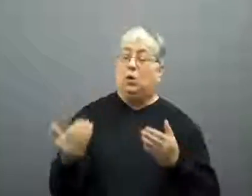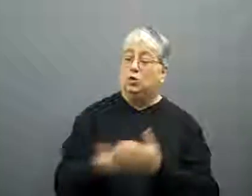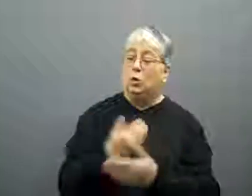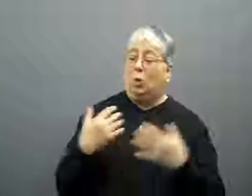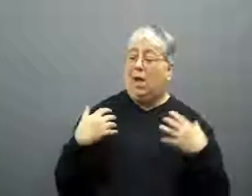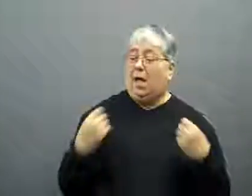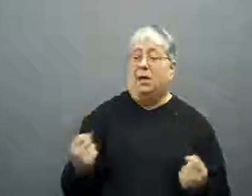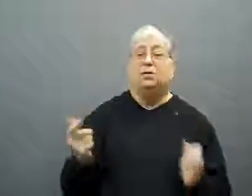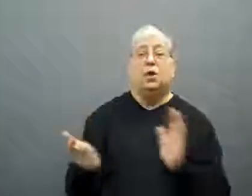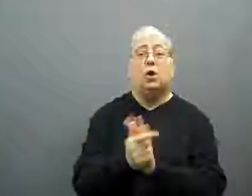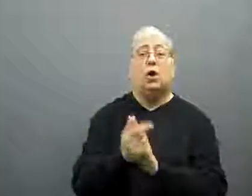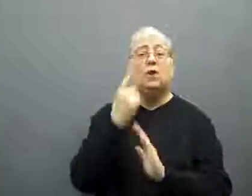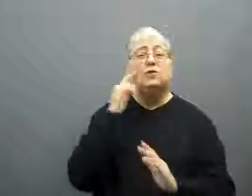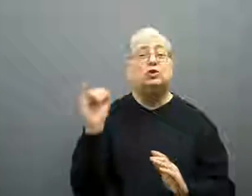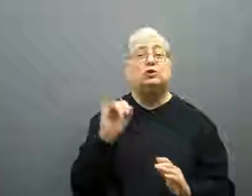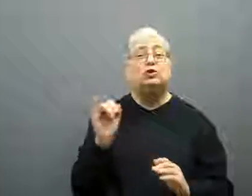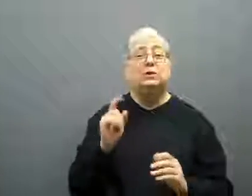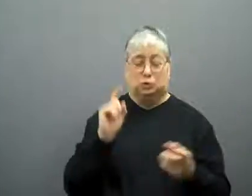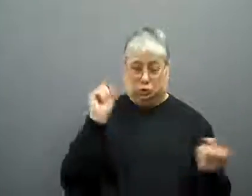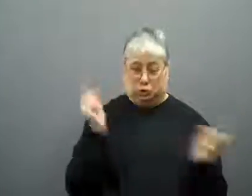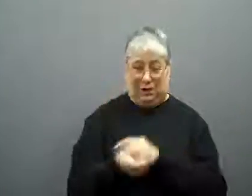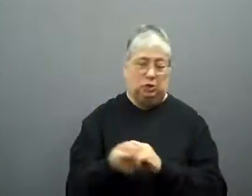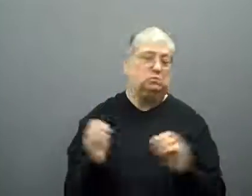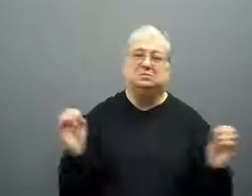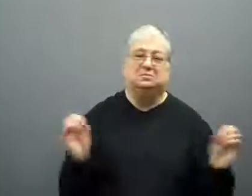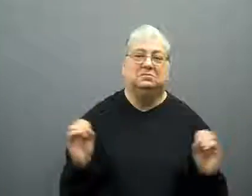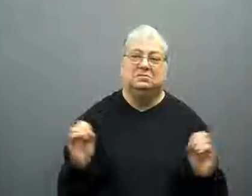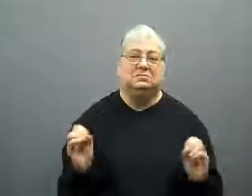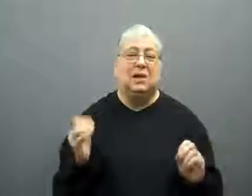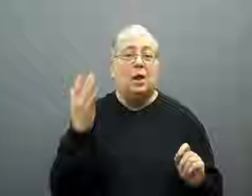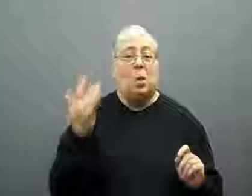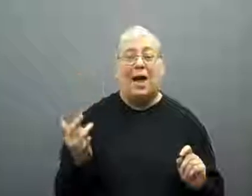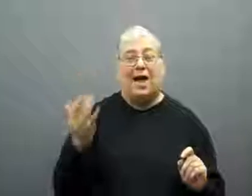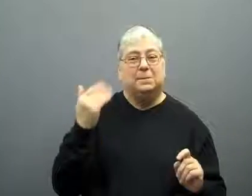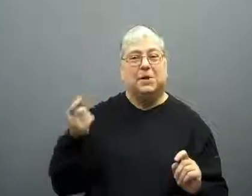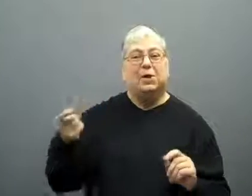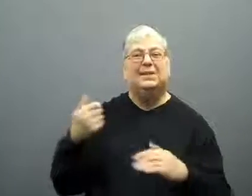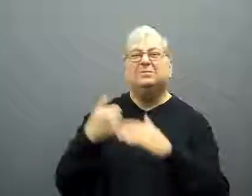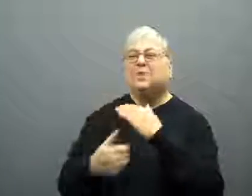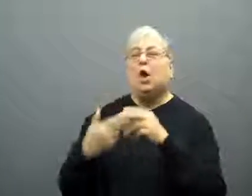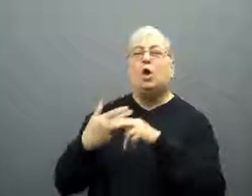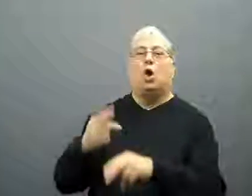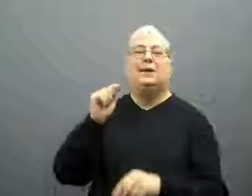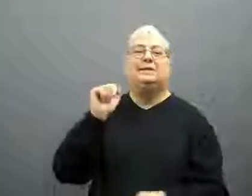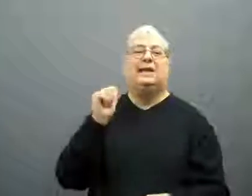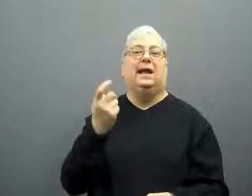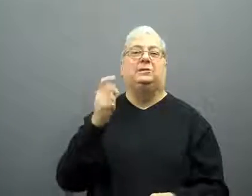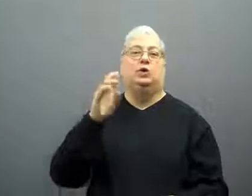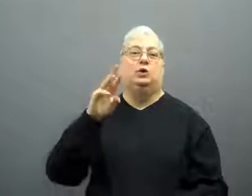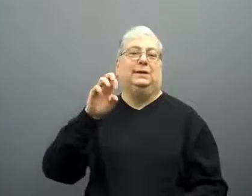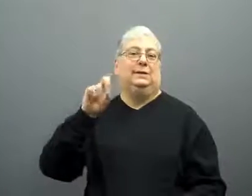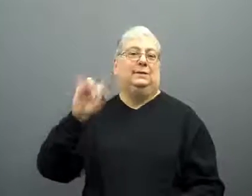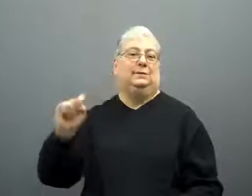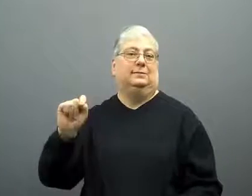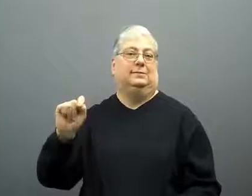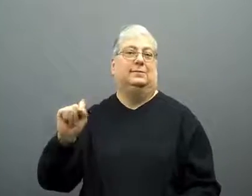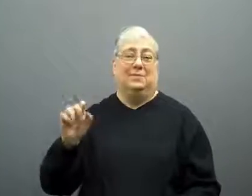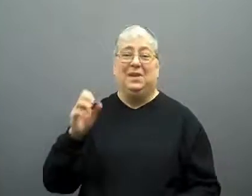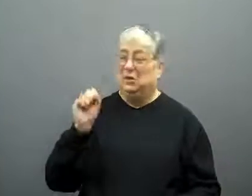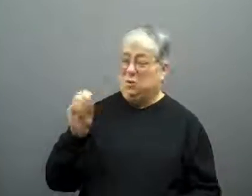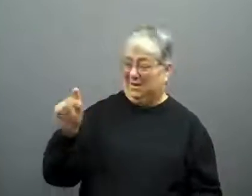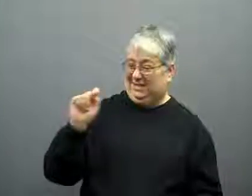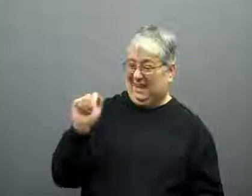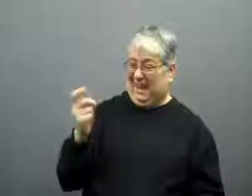The new health care insurance law would not change.